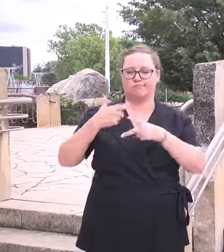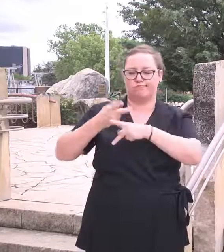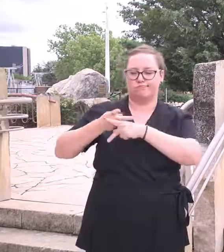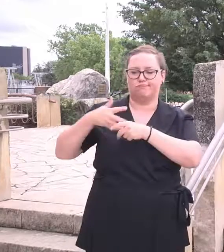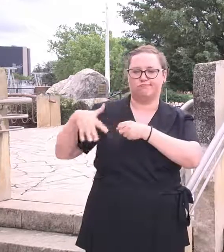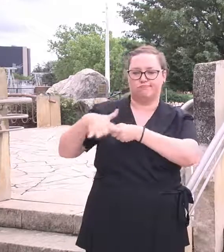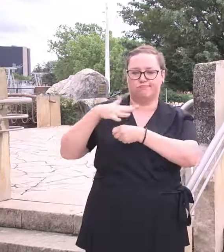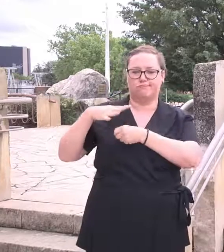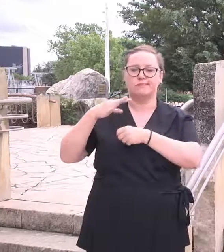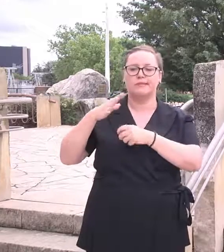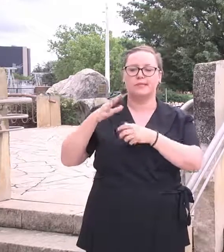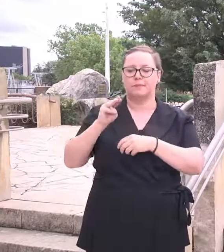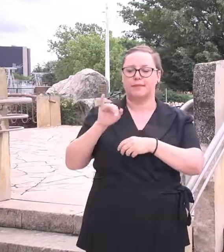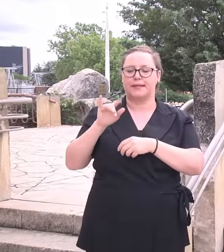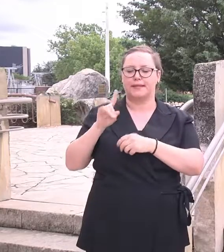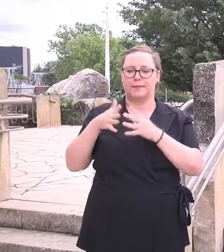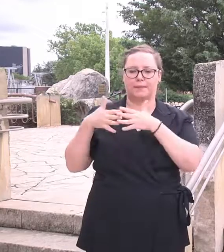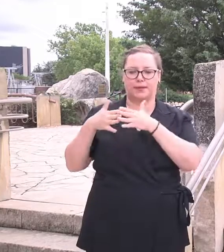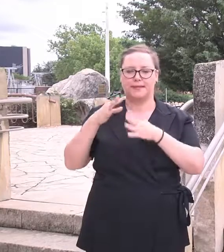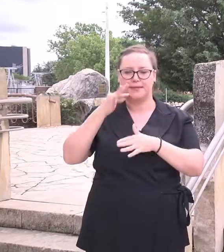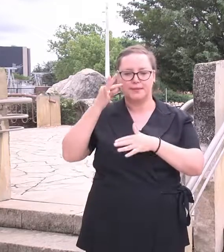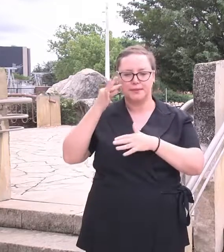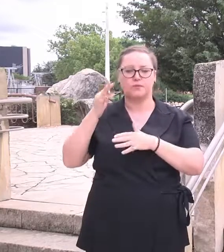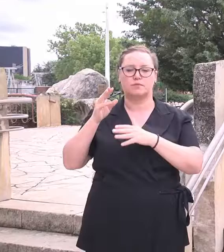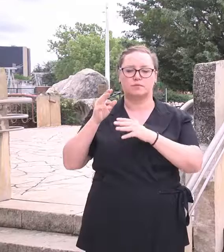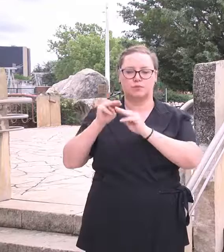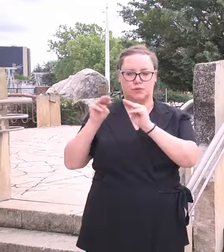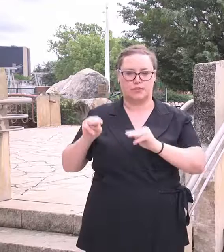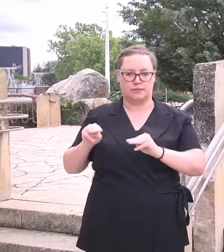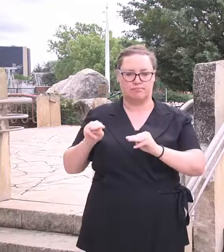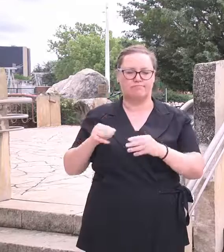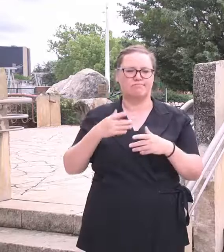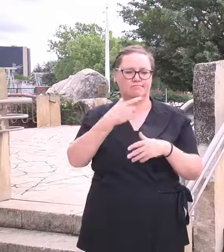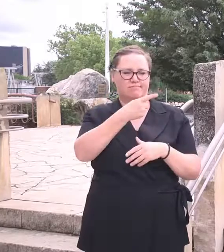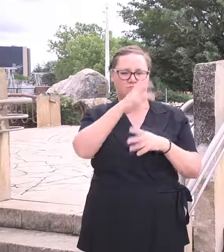museum uh mayor will covered a lot of it but this Saturday we've got a lot of really fun uh things